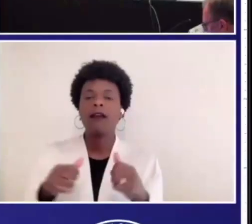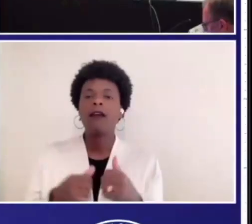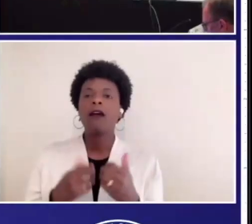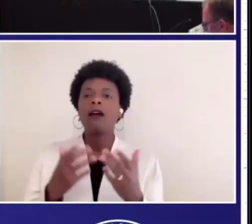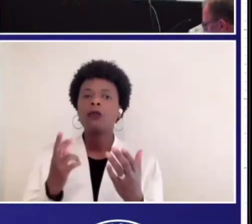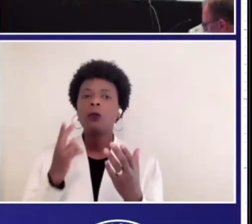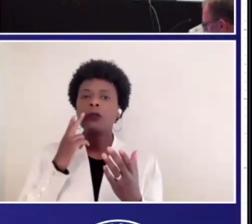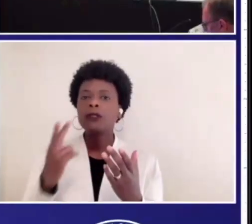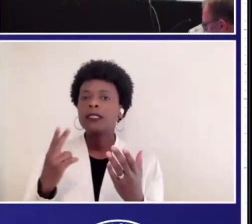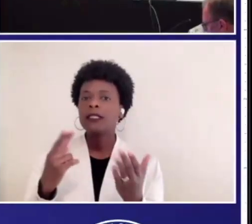if there's a pulse check on this one.